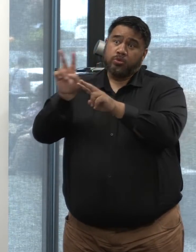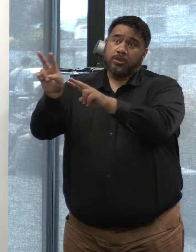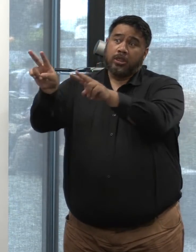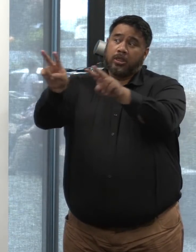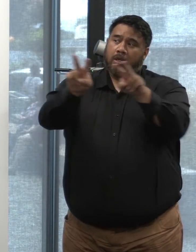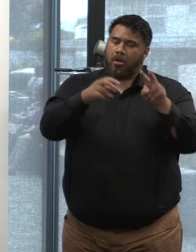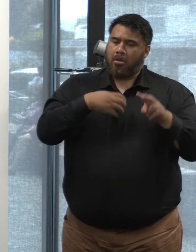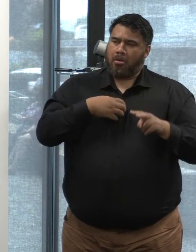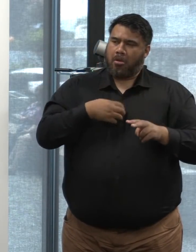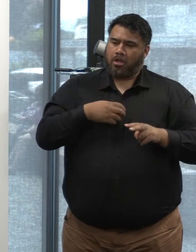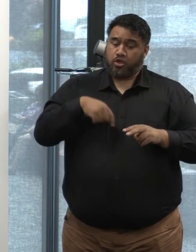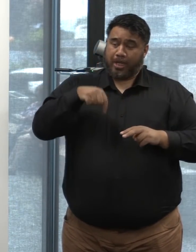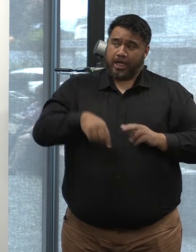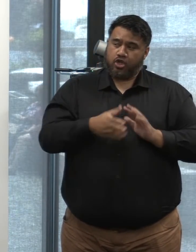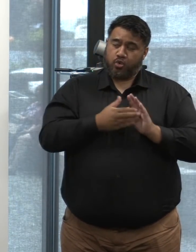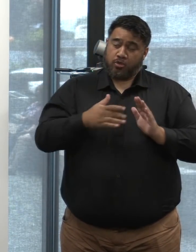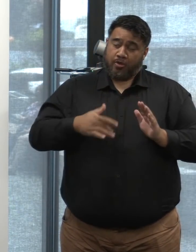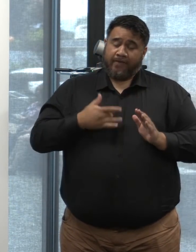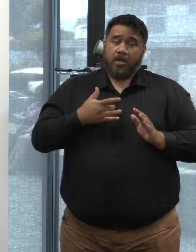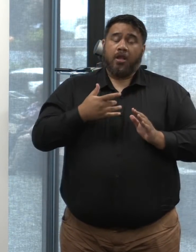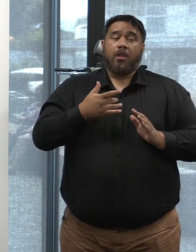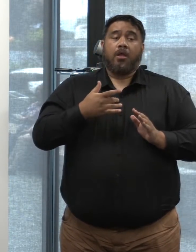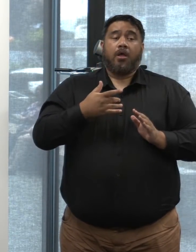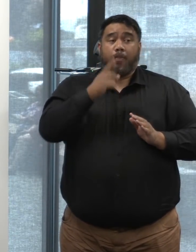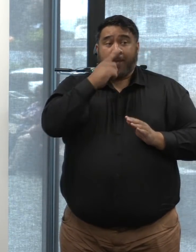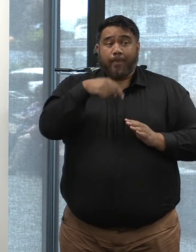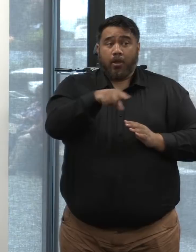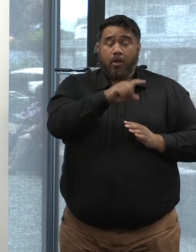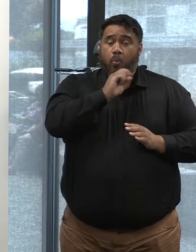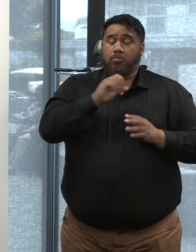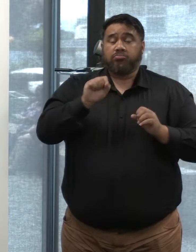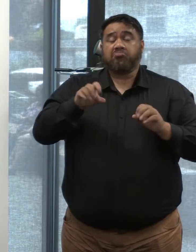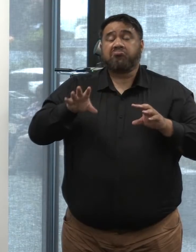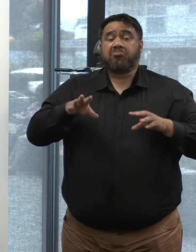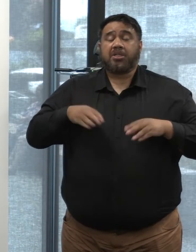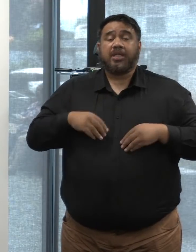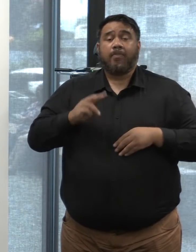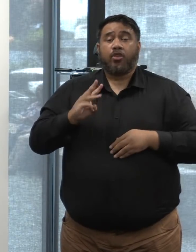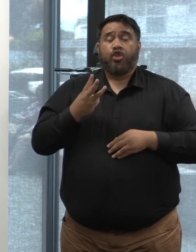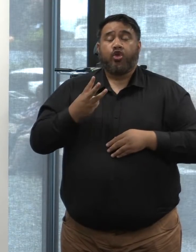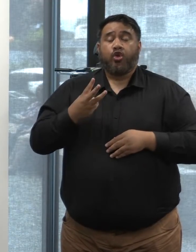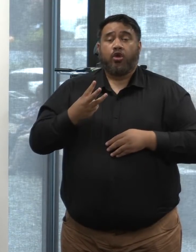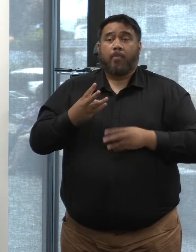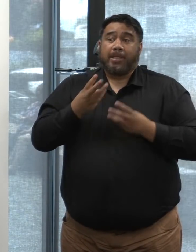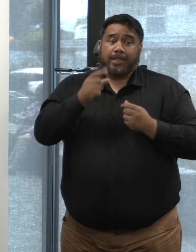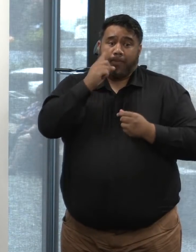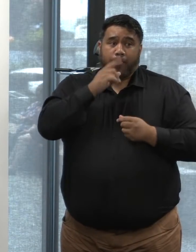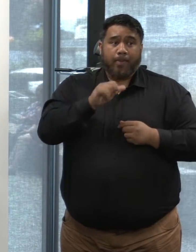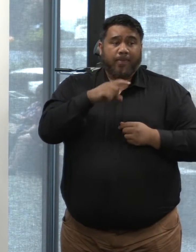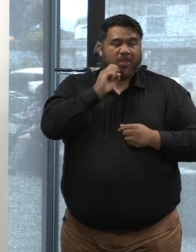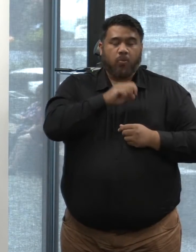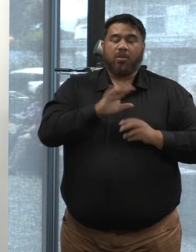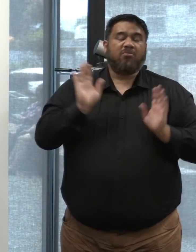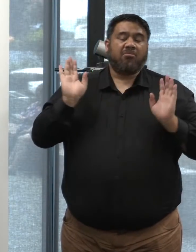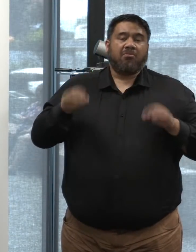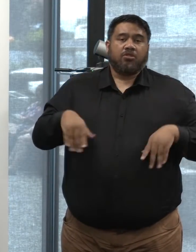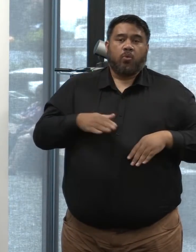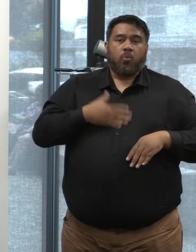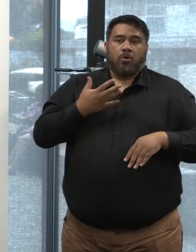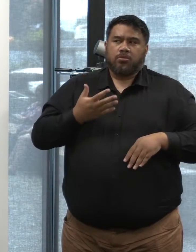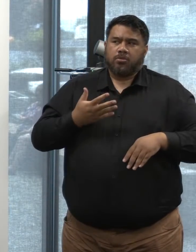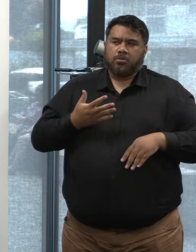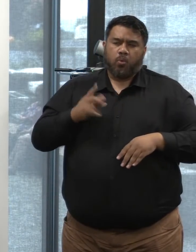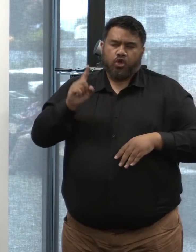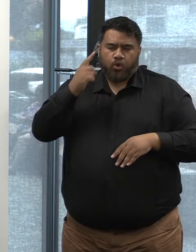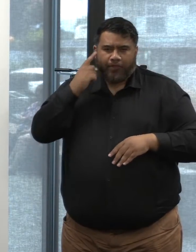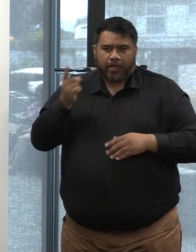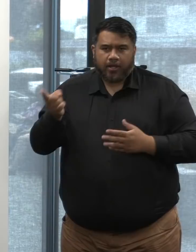fortnight, the antibodies rise.